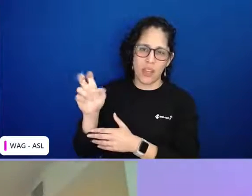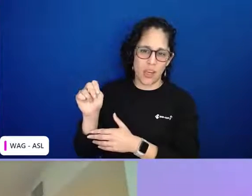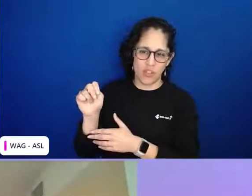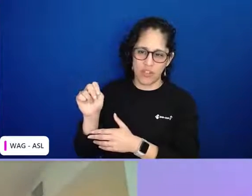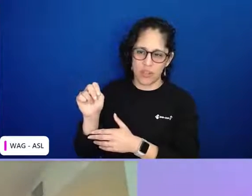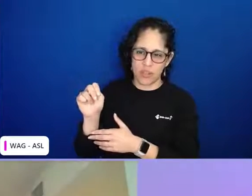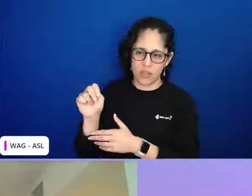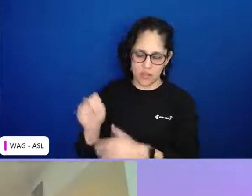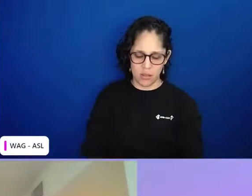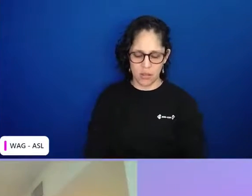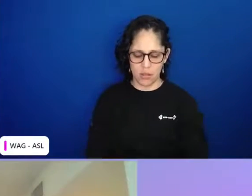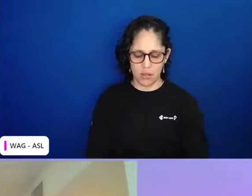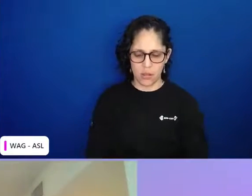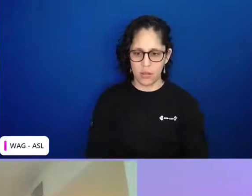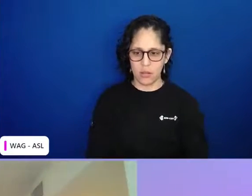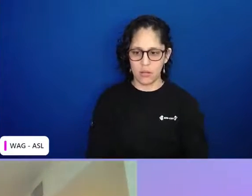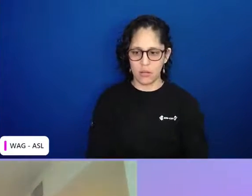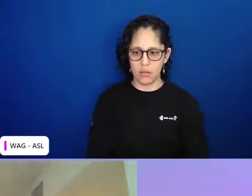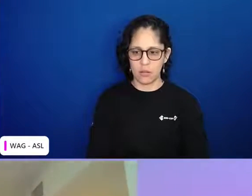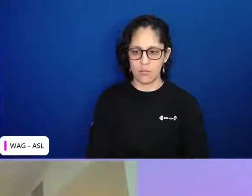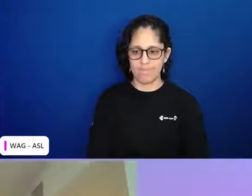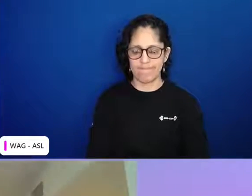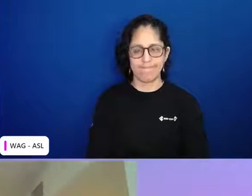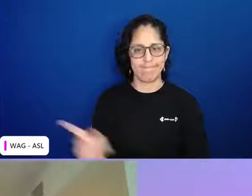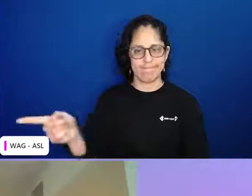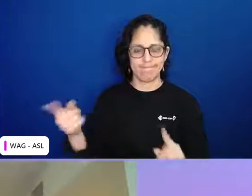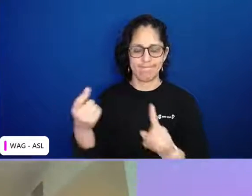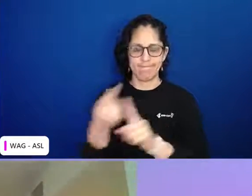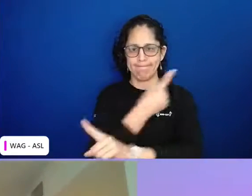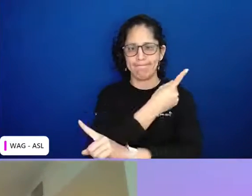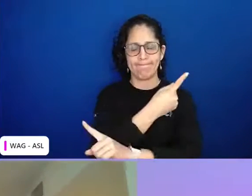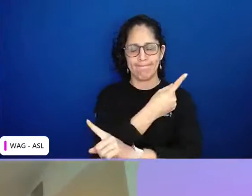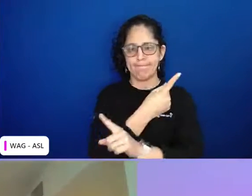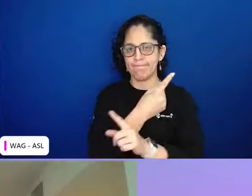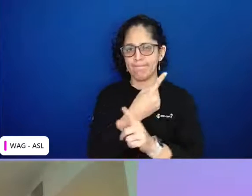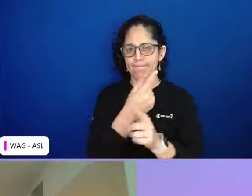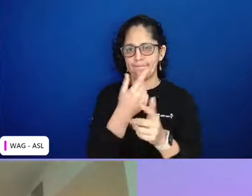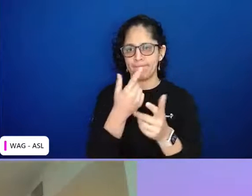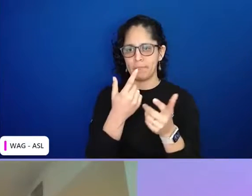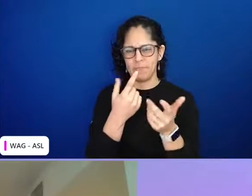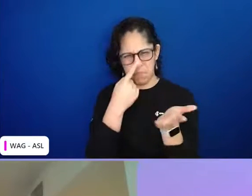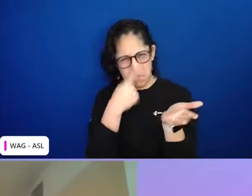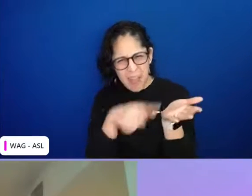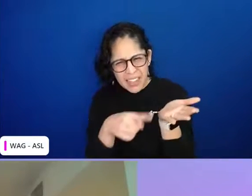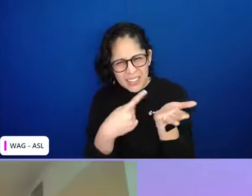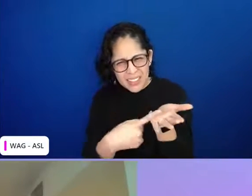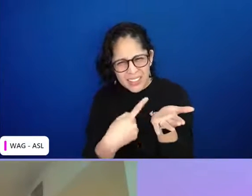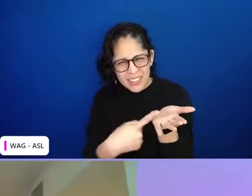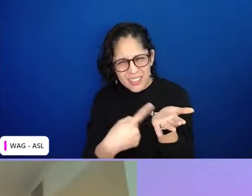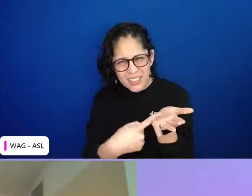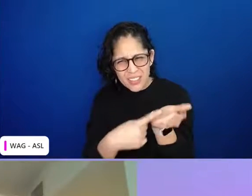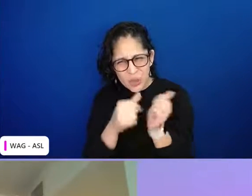defects, why? Because they didn't follow the annotations, or it didn't follow the wireframes, they